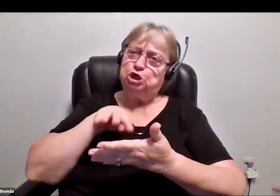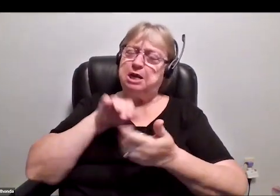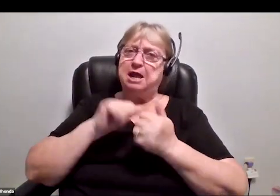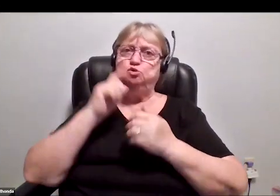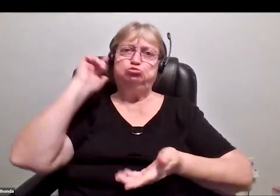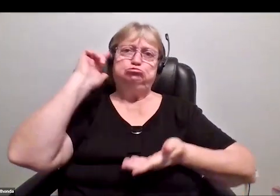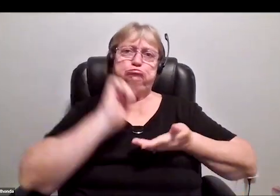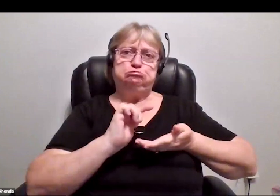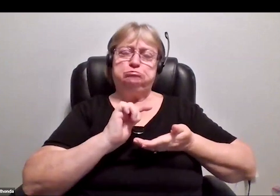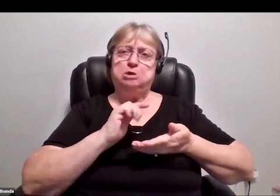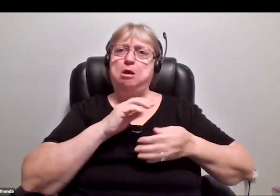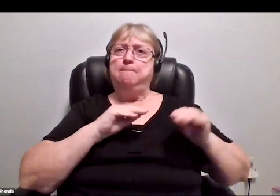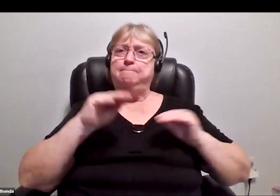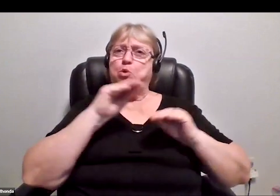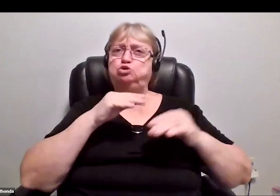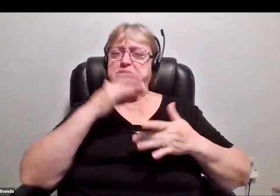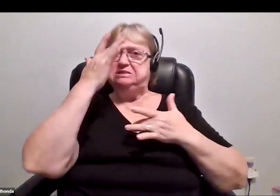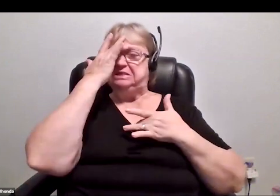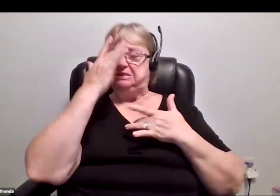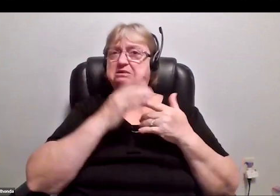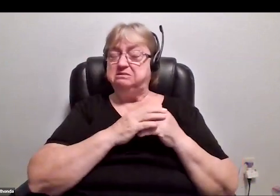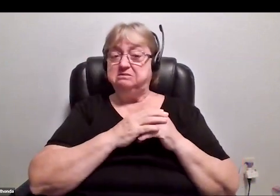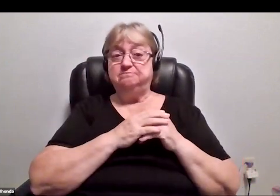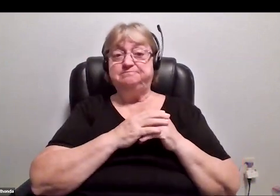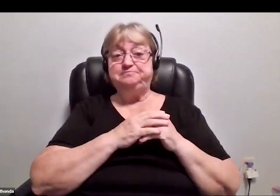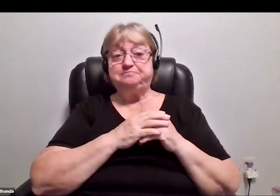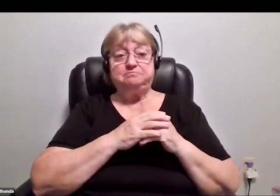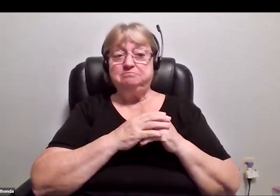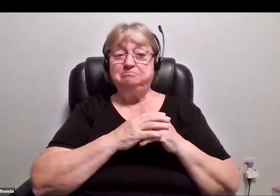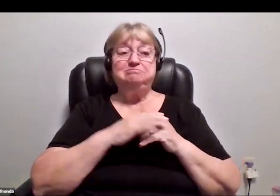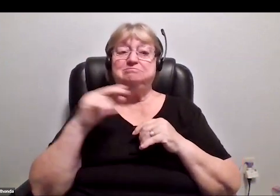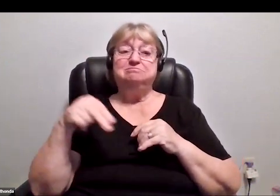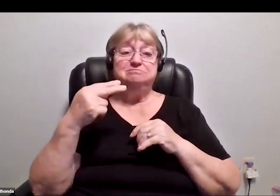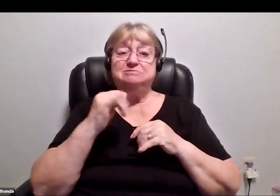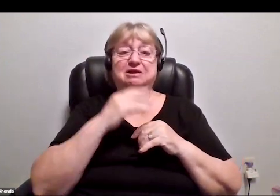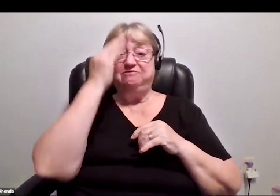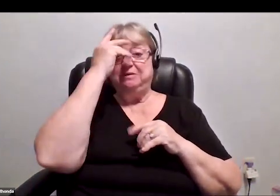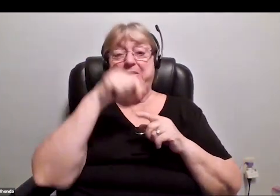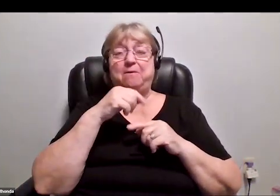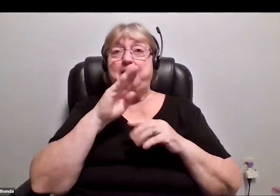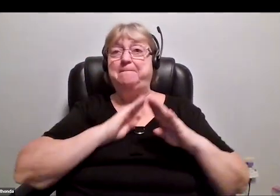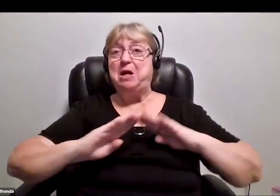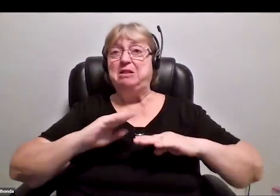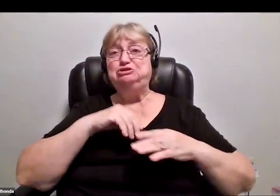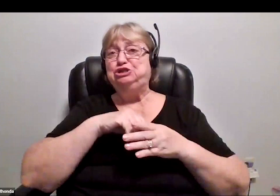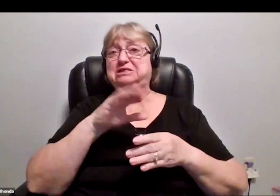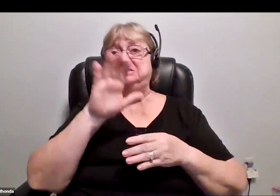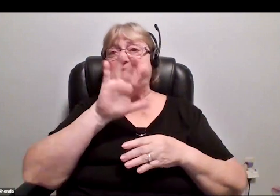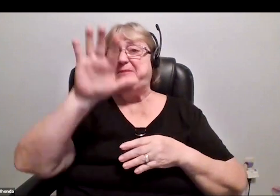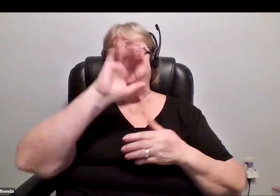as a large concern in some of these things. There's a history also of thinking about biology in space. We can think about how bodies are perceived differently